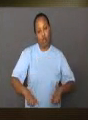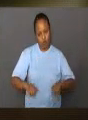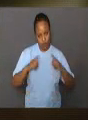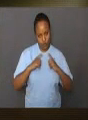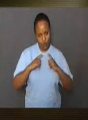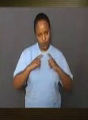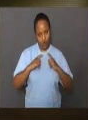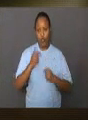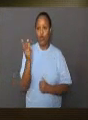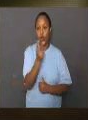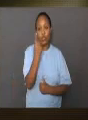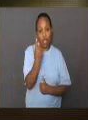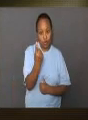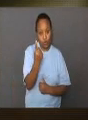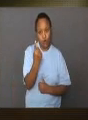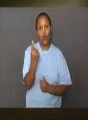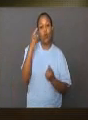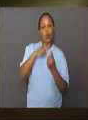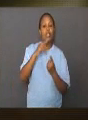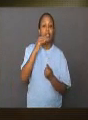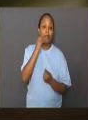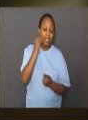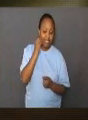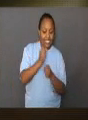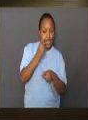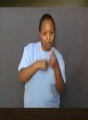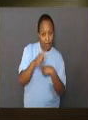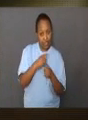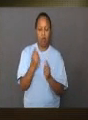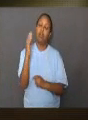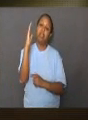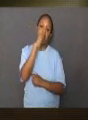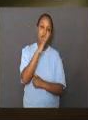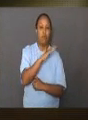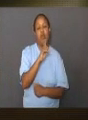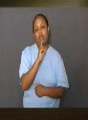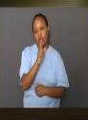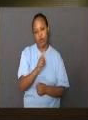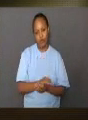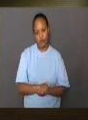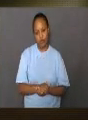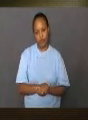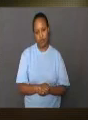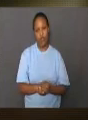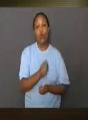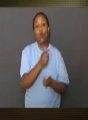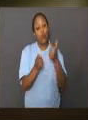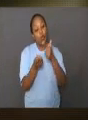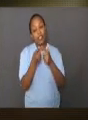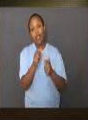one of them always comes home from work in the middle of the afternoon the other person